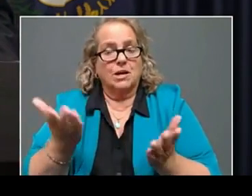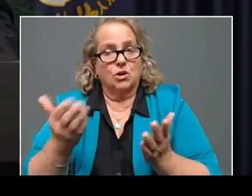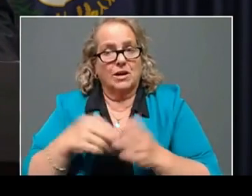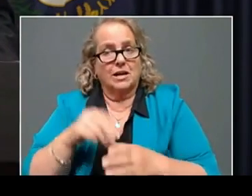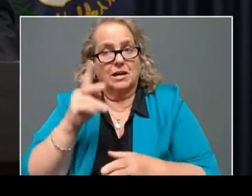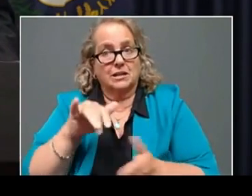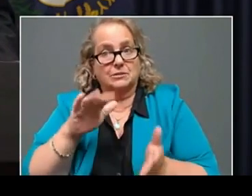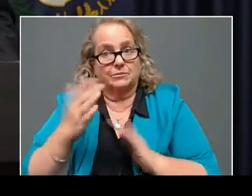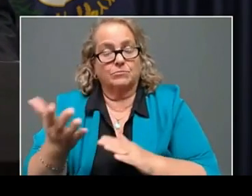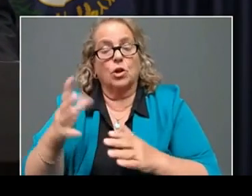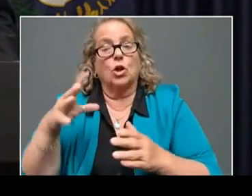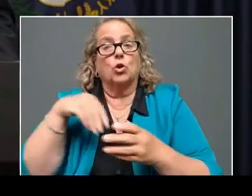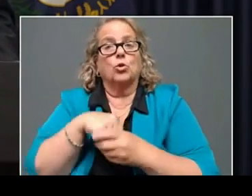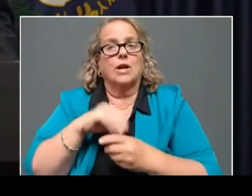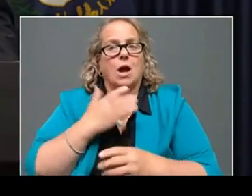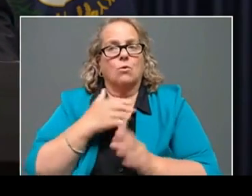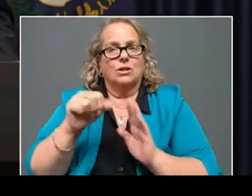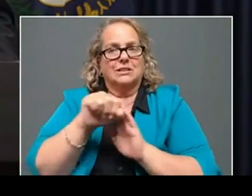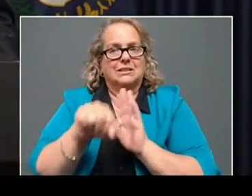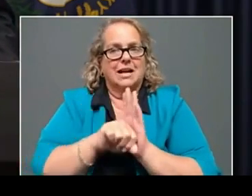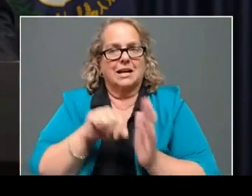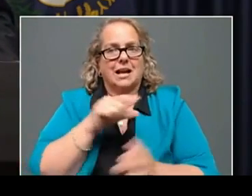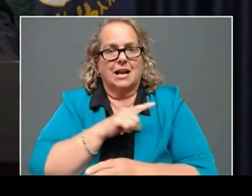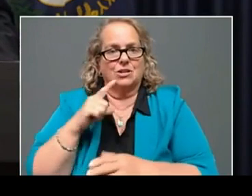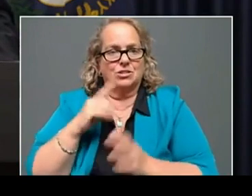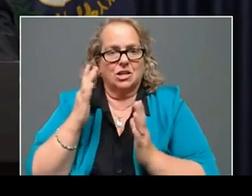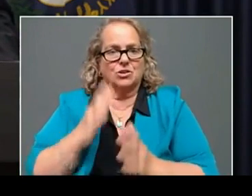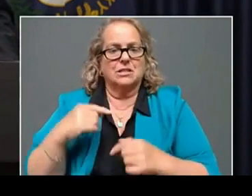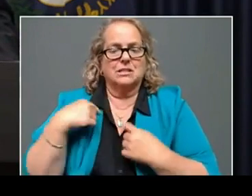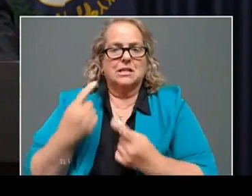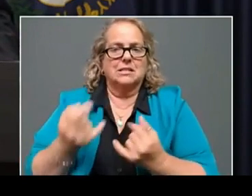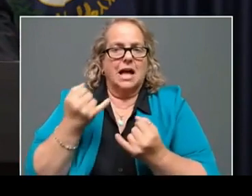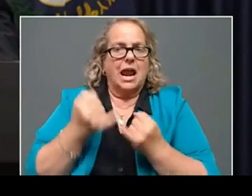legislature. Since the last time I had the opportunity to address you. They